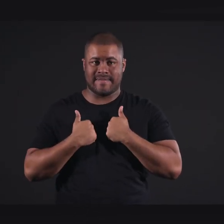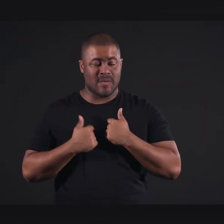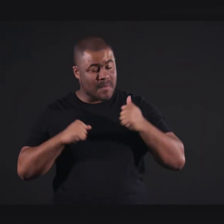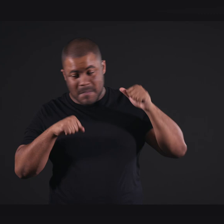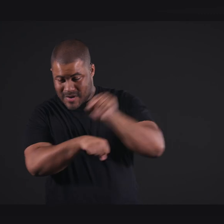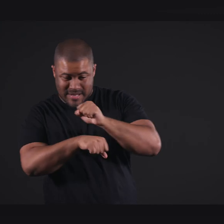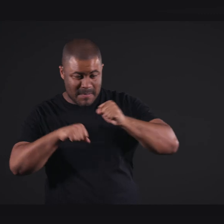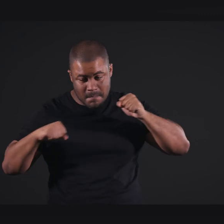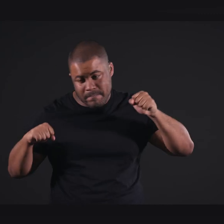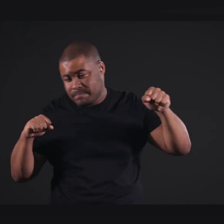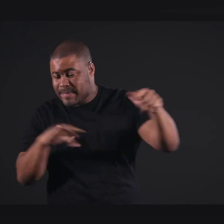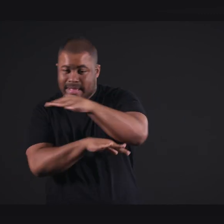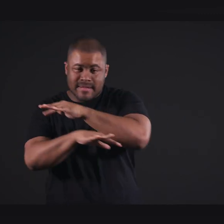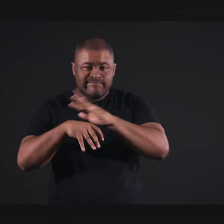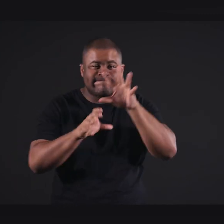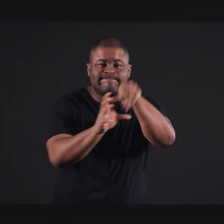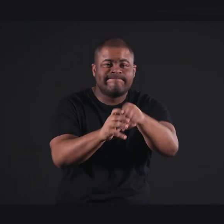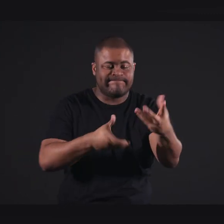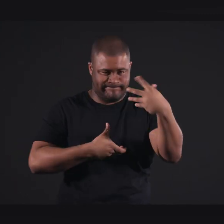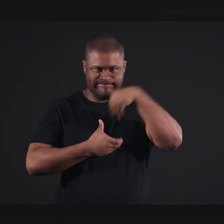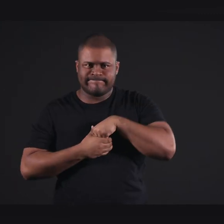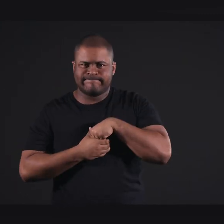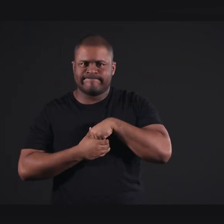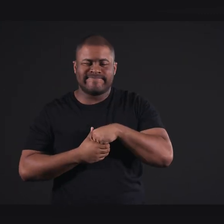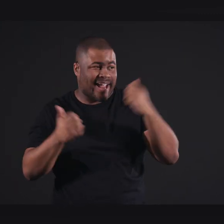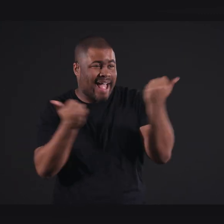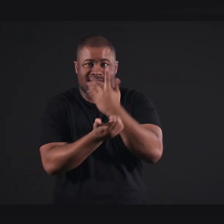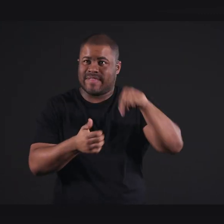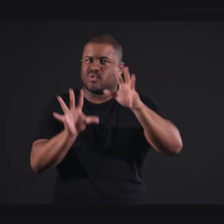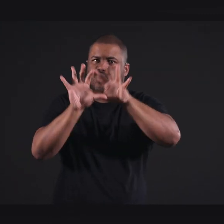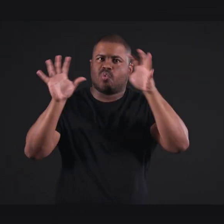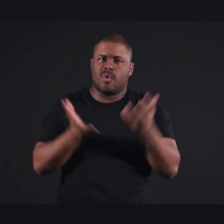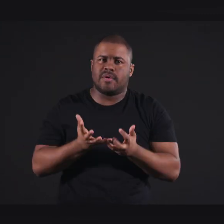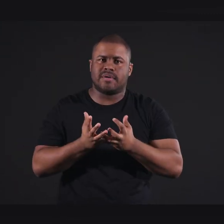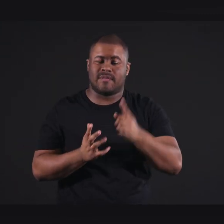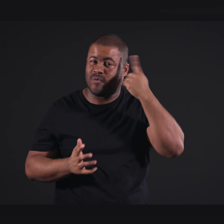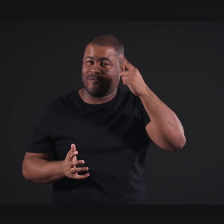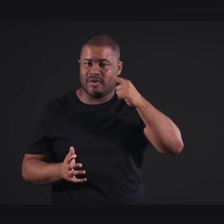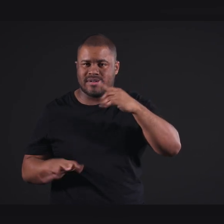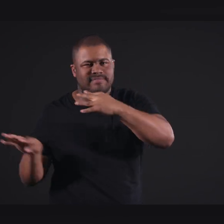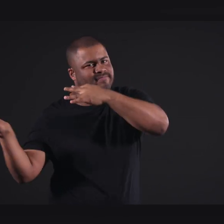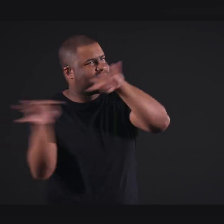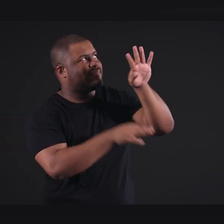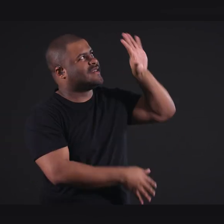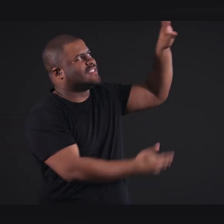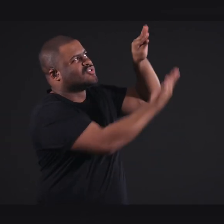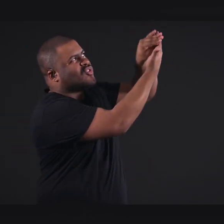working behind, among, through, above everything in the world to show us his glory.